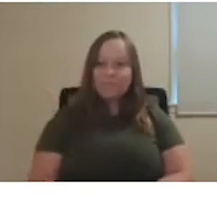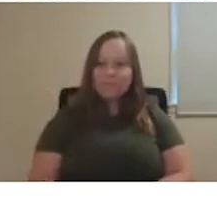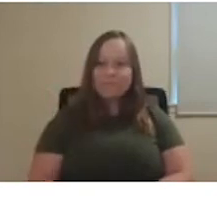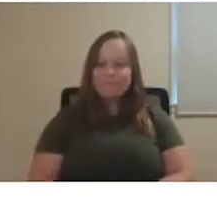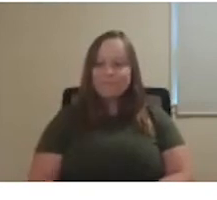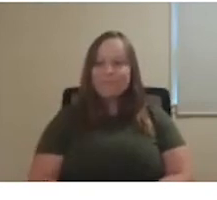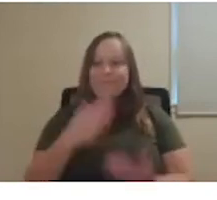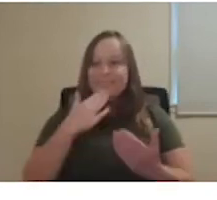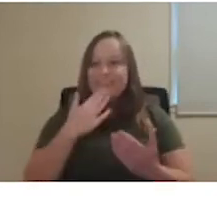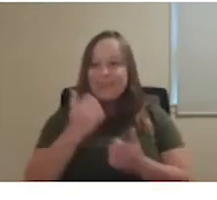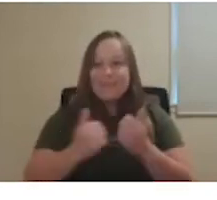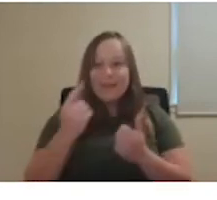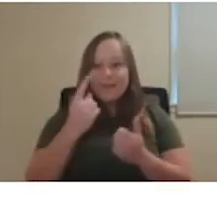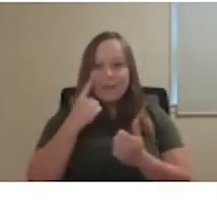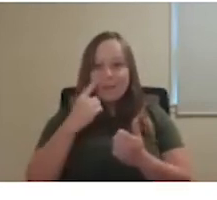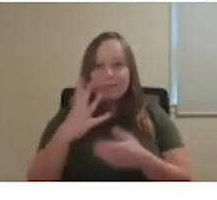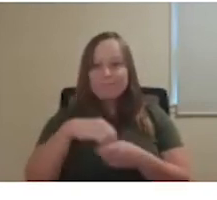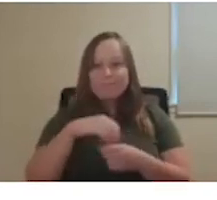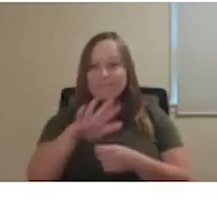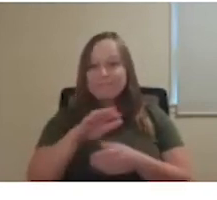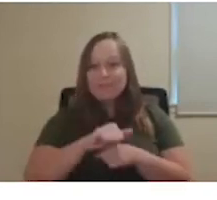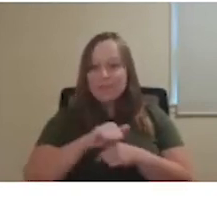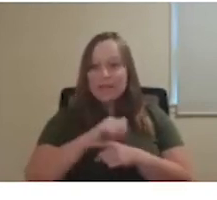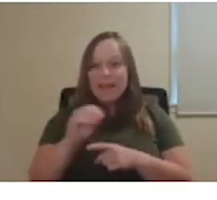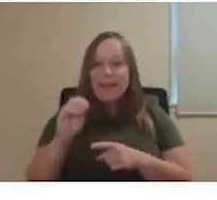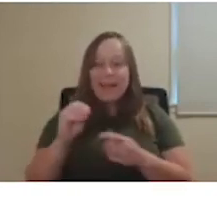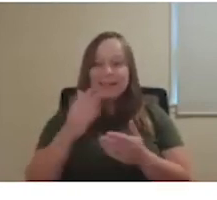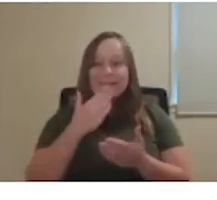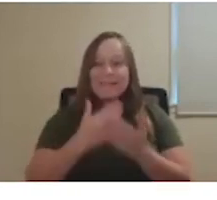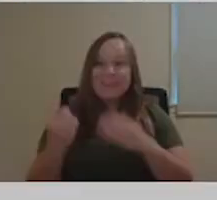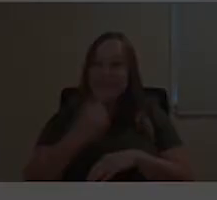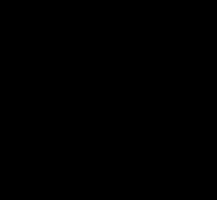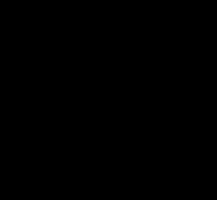Thank you so much. And I hope you have a great rest of your day.